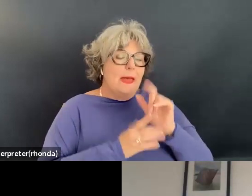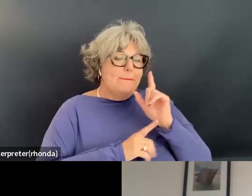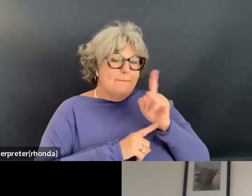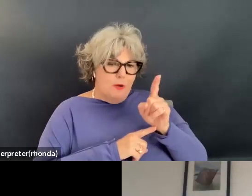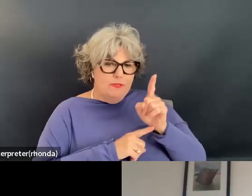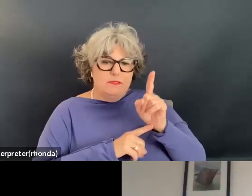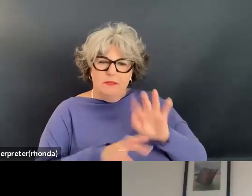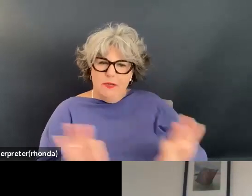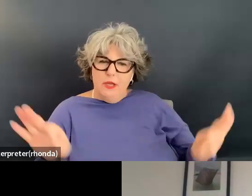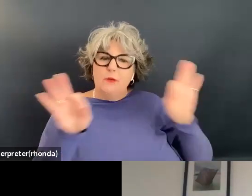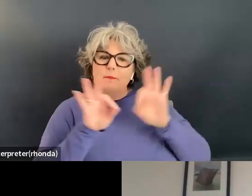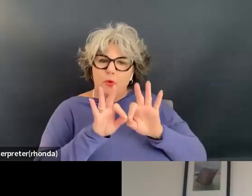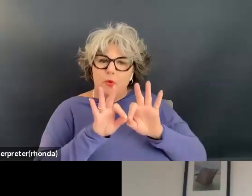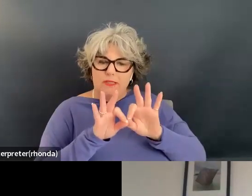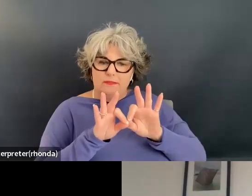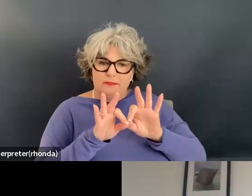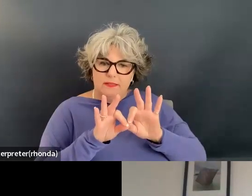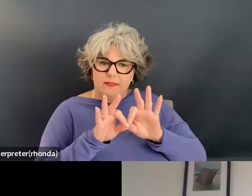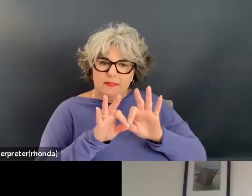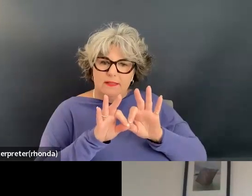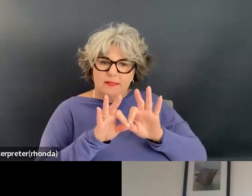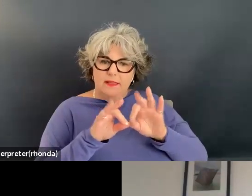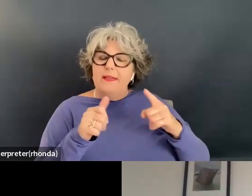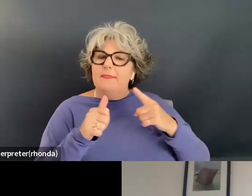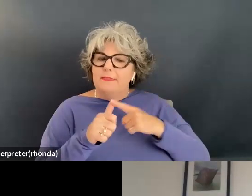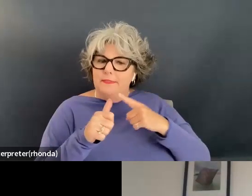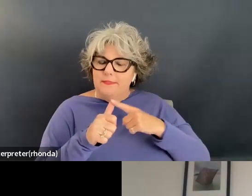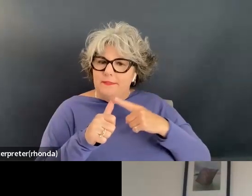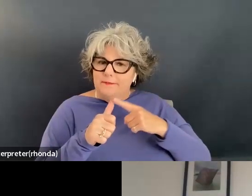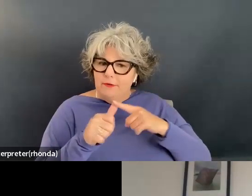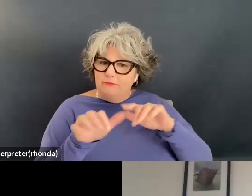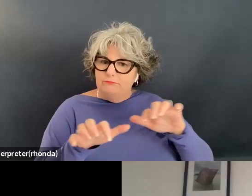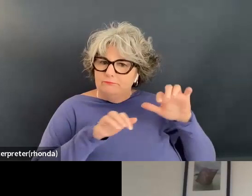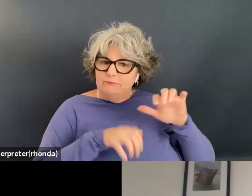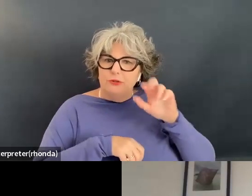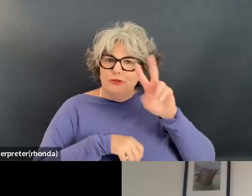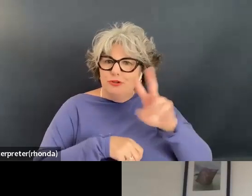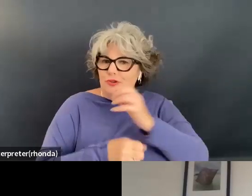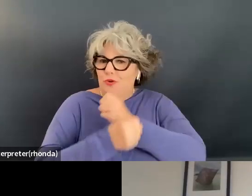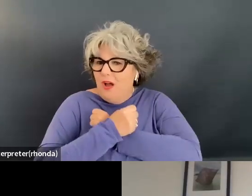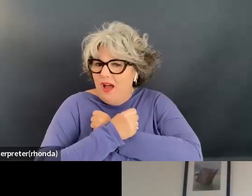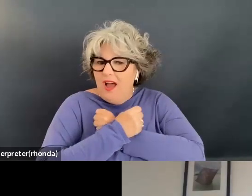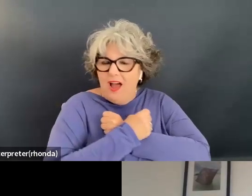And in the first assembly that she sent me, there were two hugs in it, and I was like, "Okay, great.